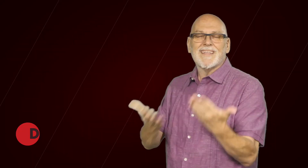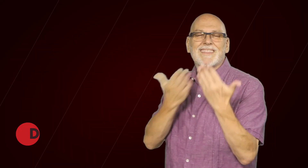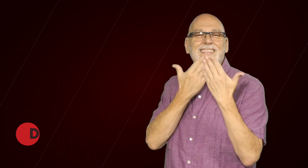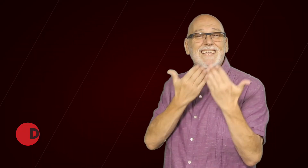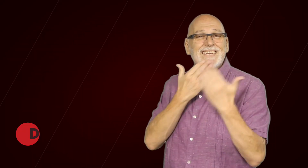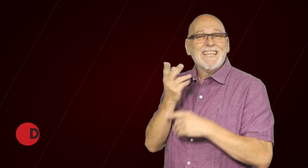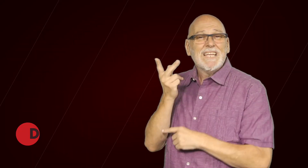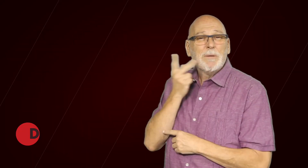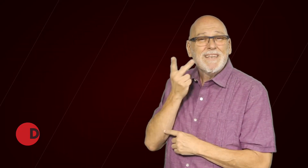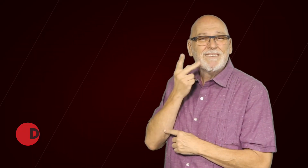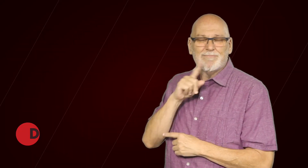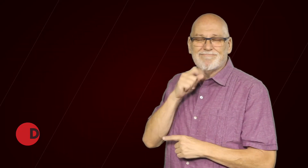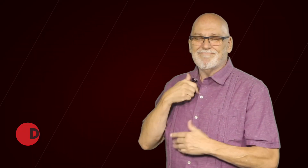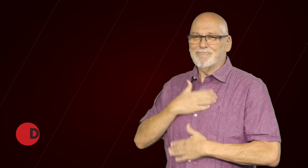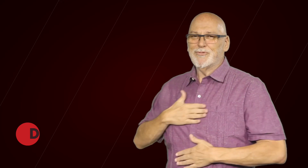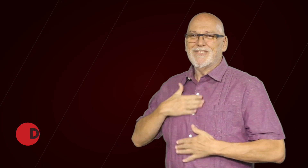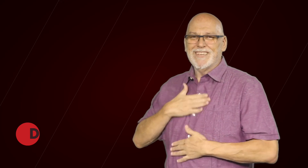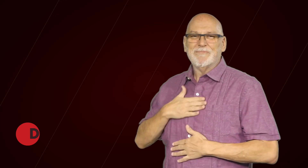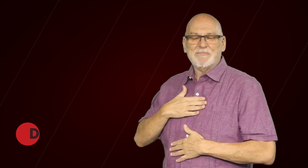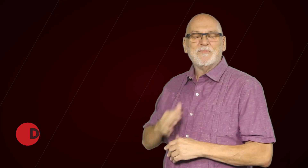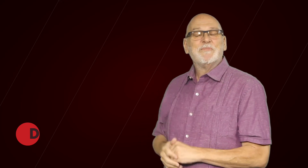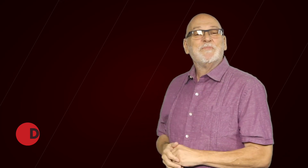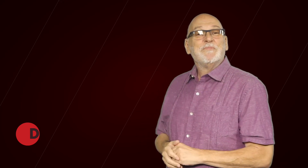Thank you Kimberly. We appreciate it.